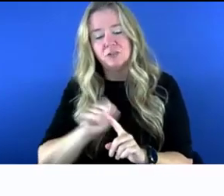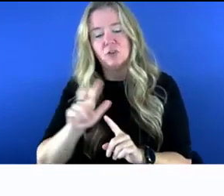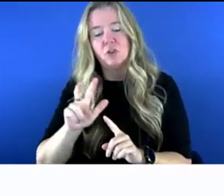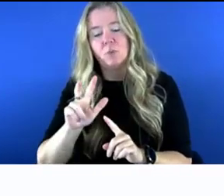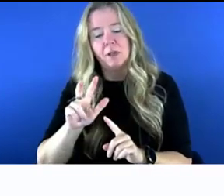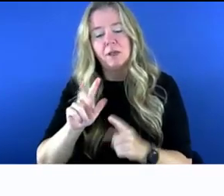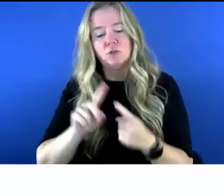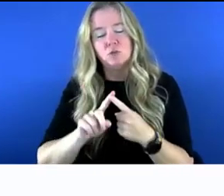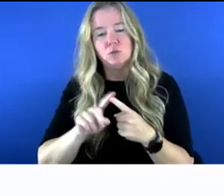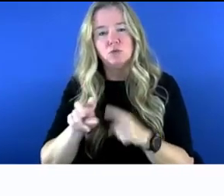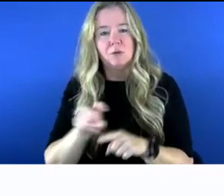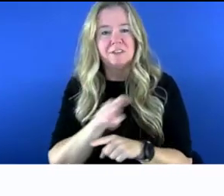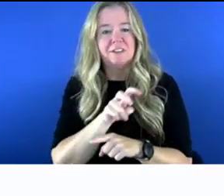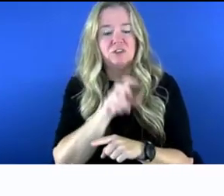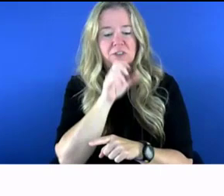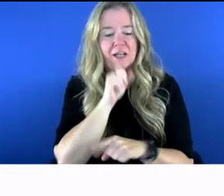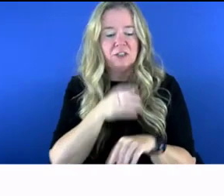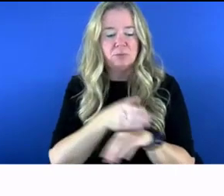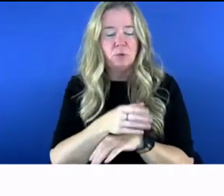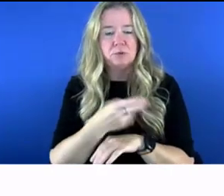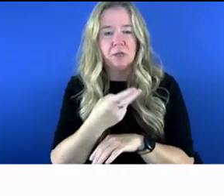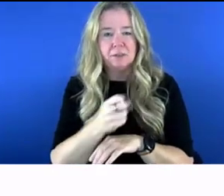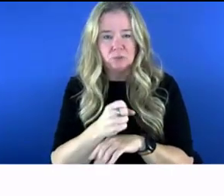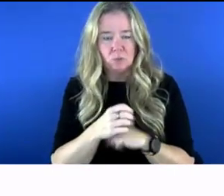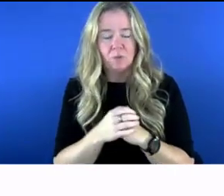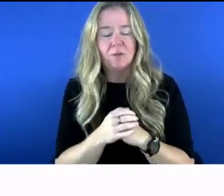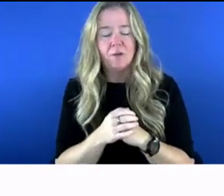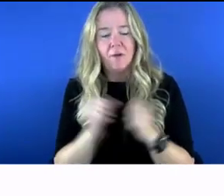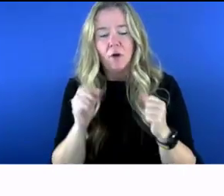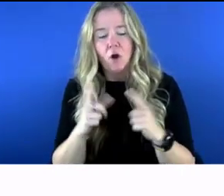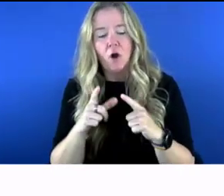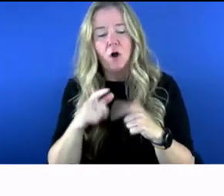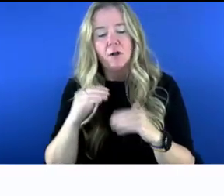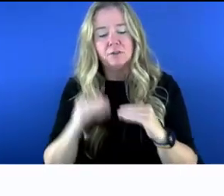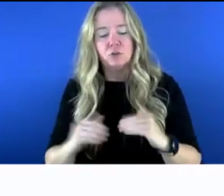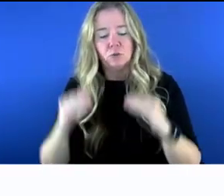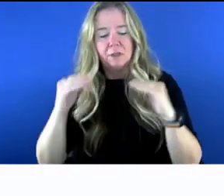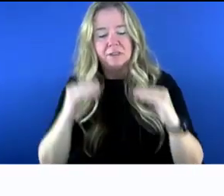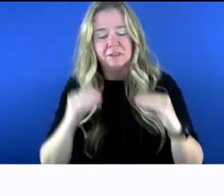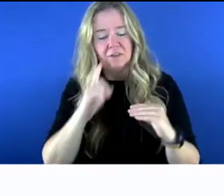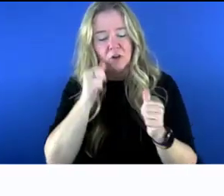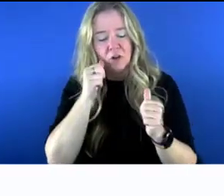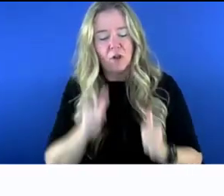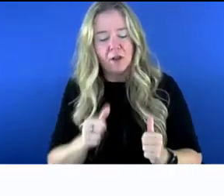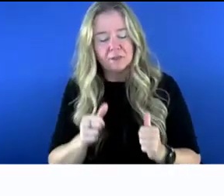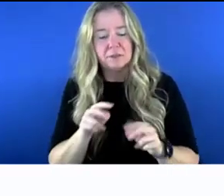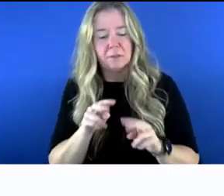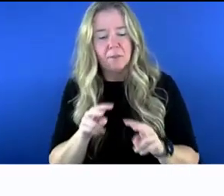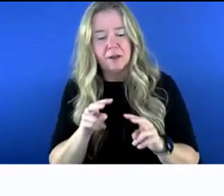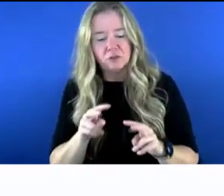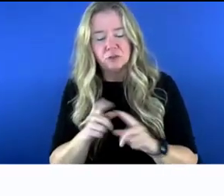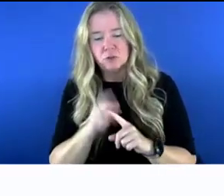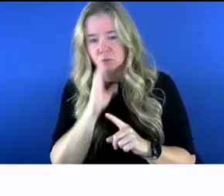through transition post-high school with all degrees of hearing loss, anywhere from monitoring to direct service.